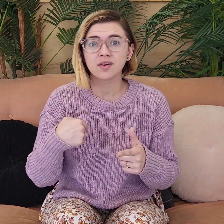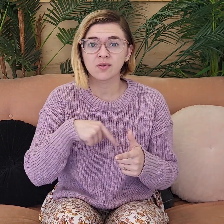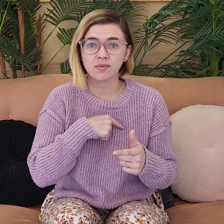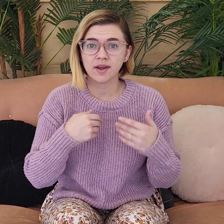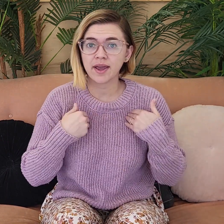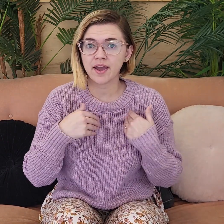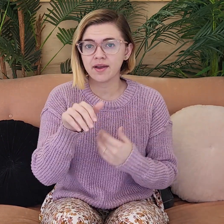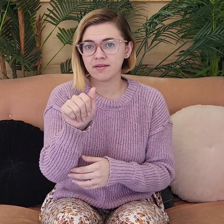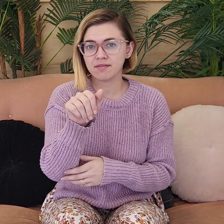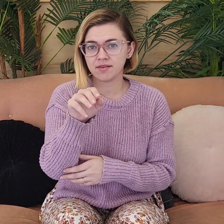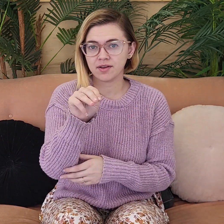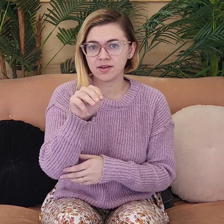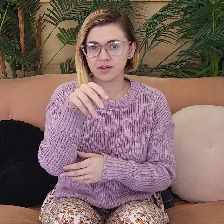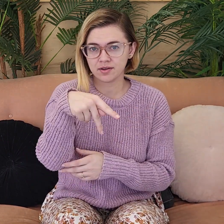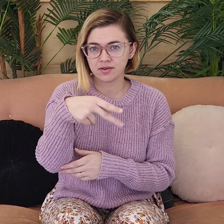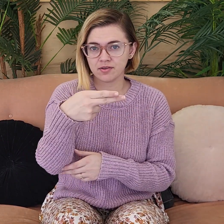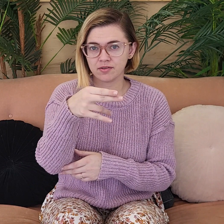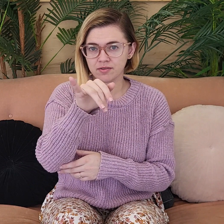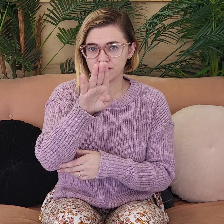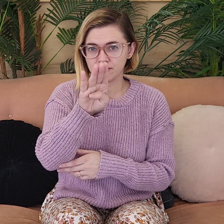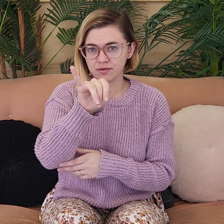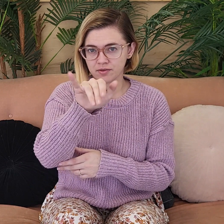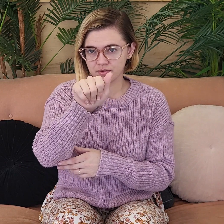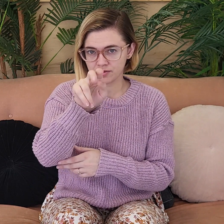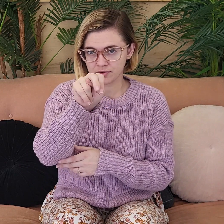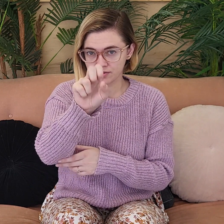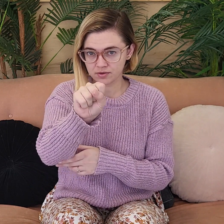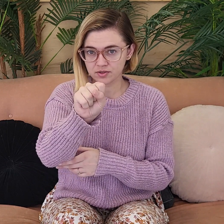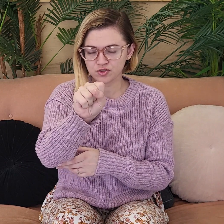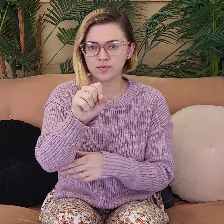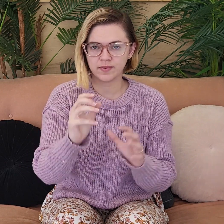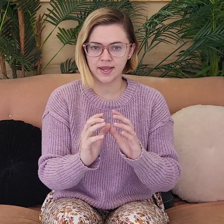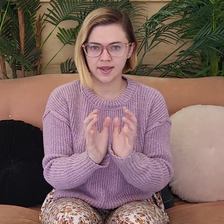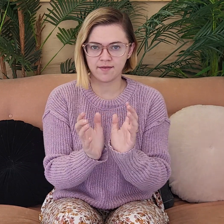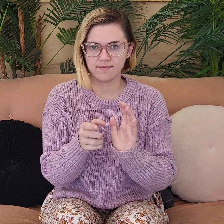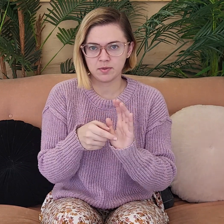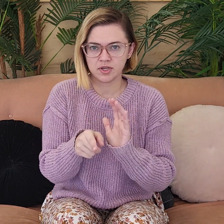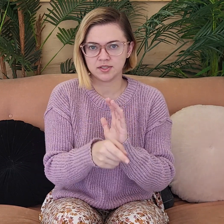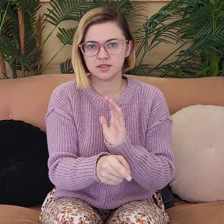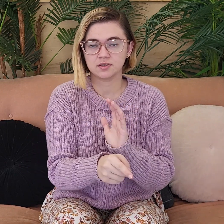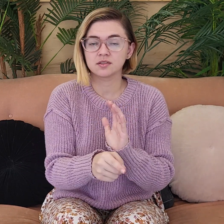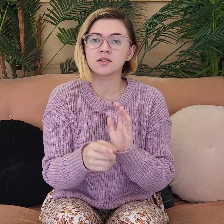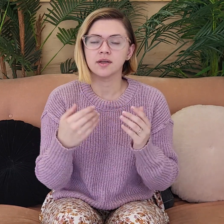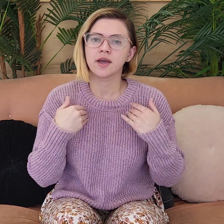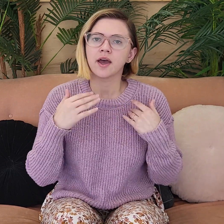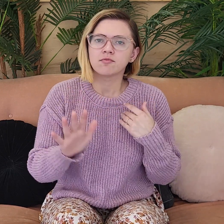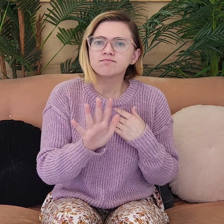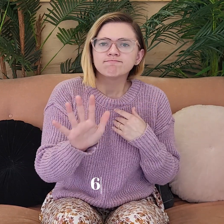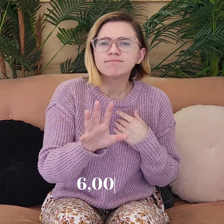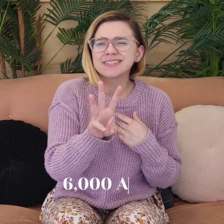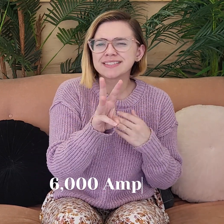alligators. then we have our amphibians. And the sign for that's amphibians. And